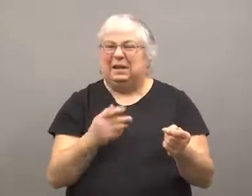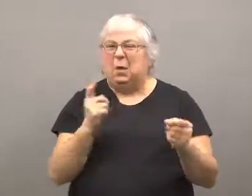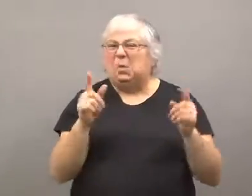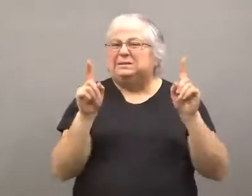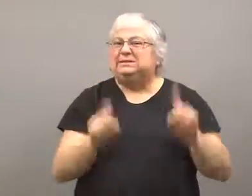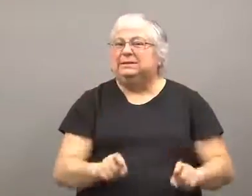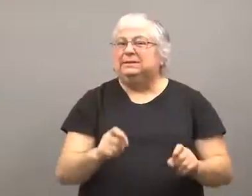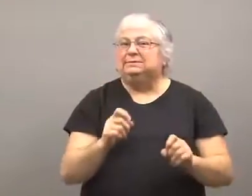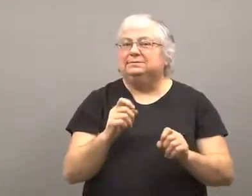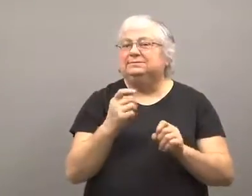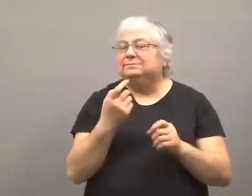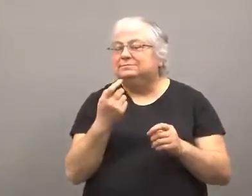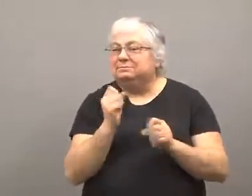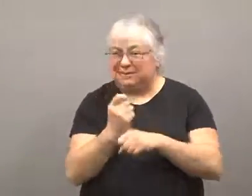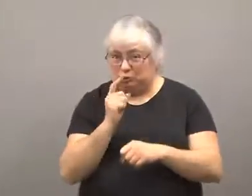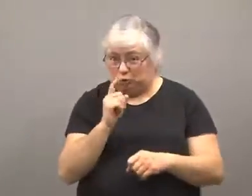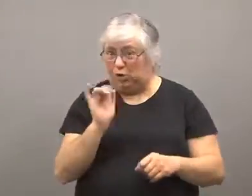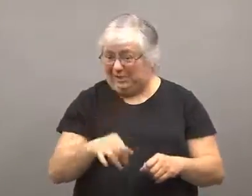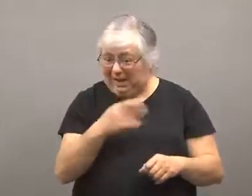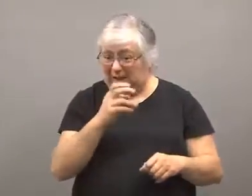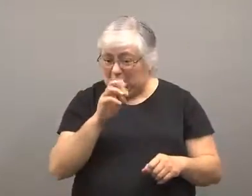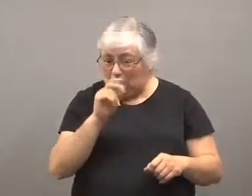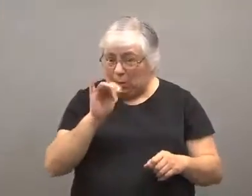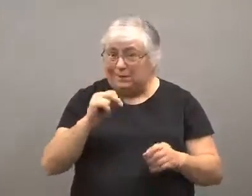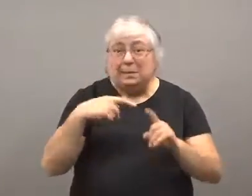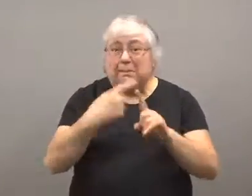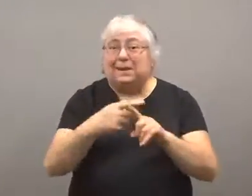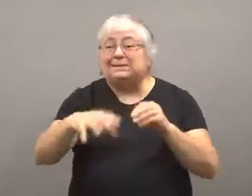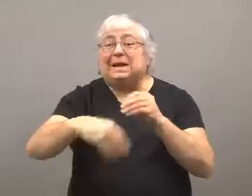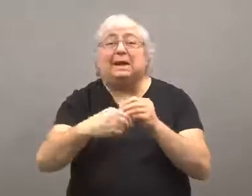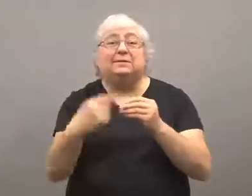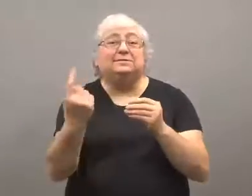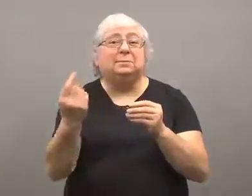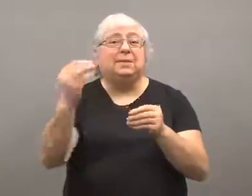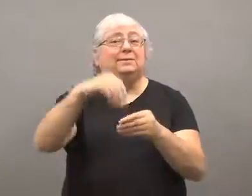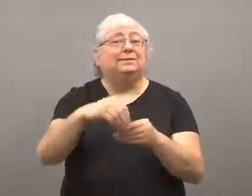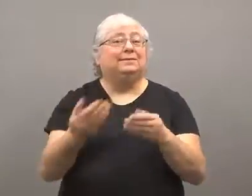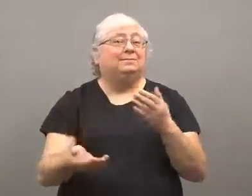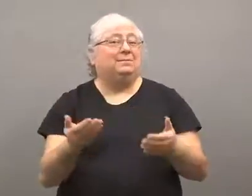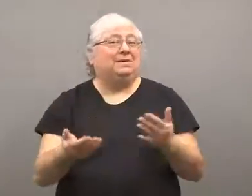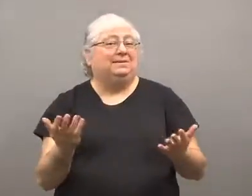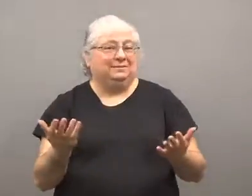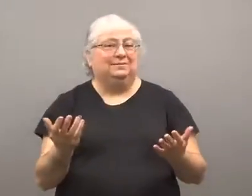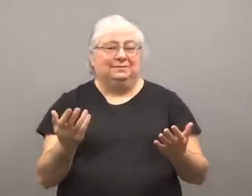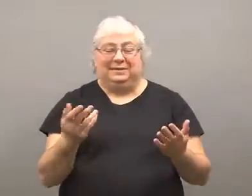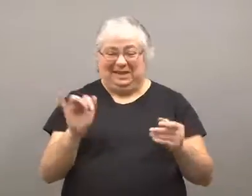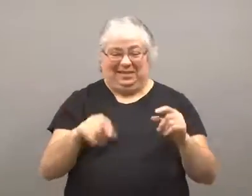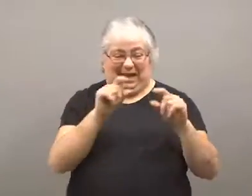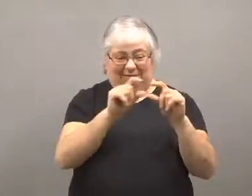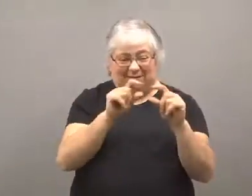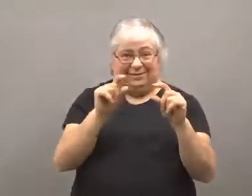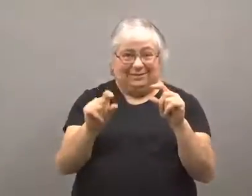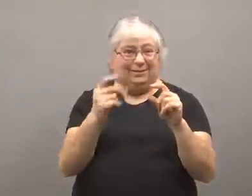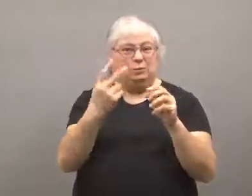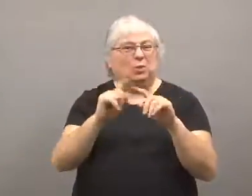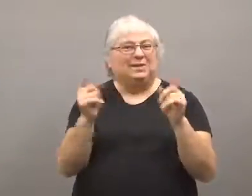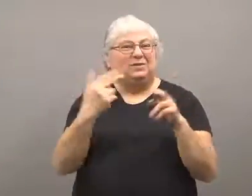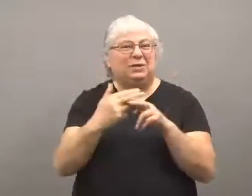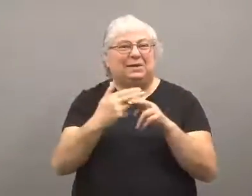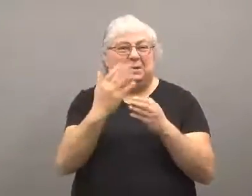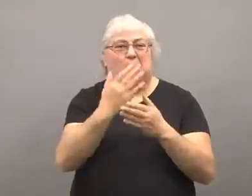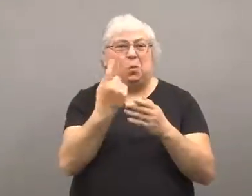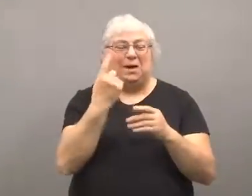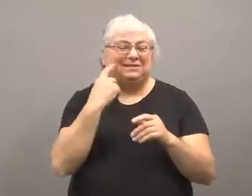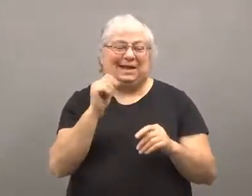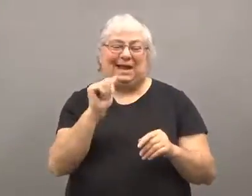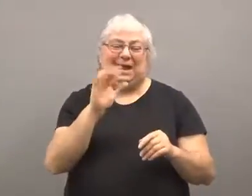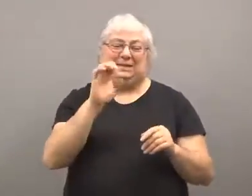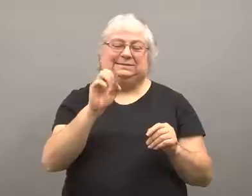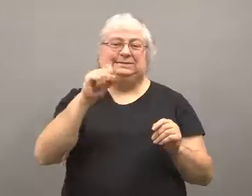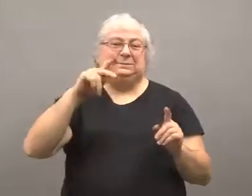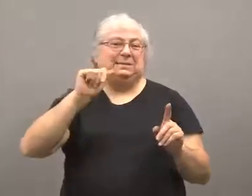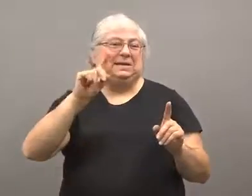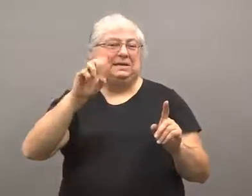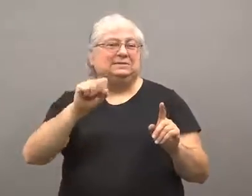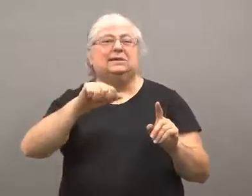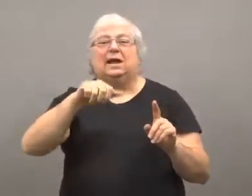They will be tested to verify that, and to see if there were any additives.